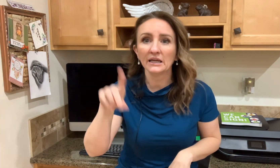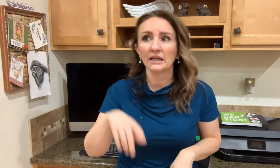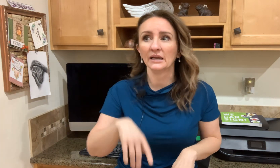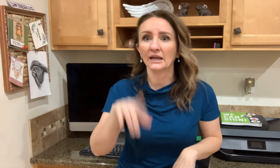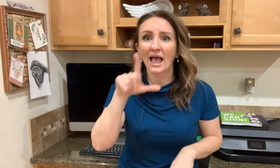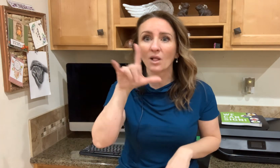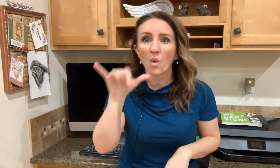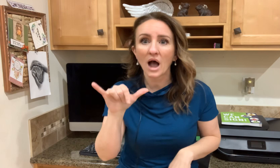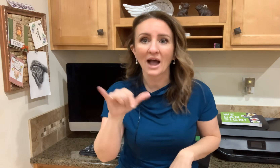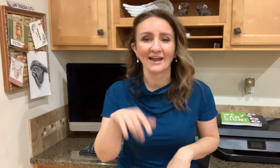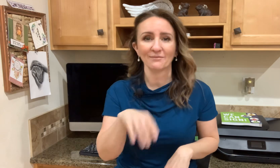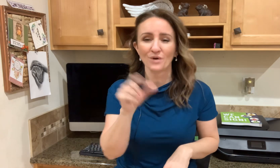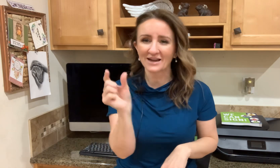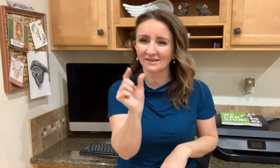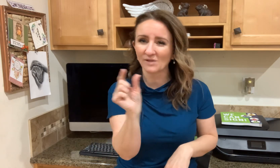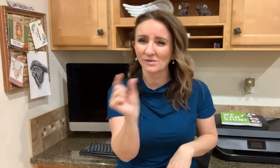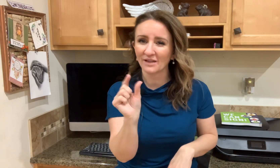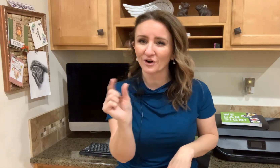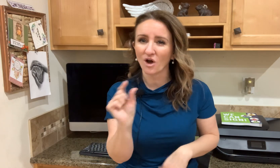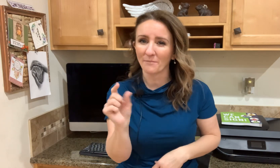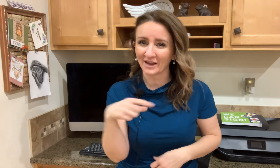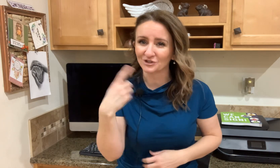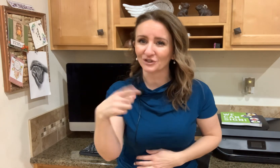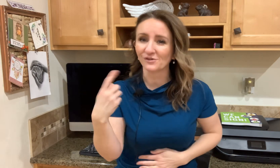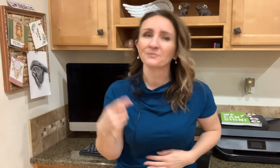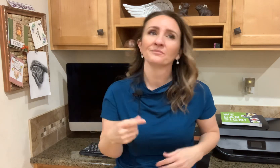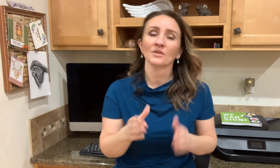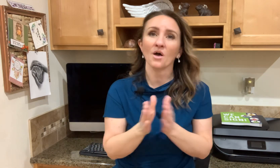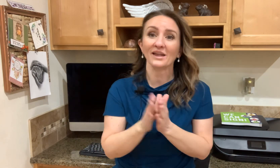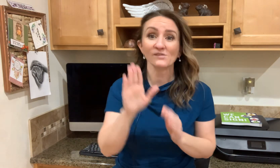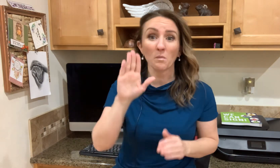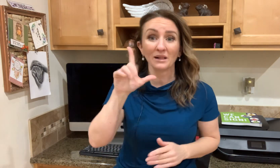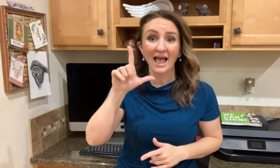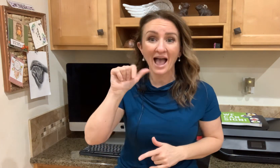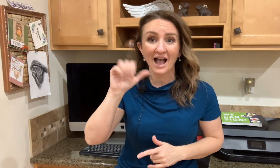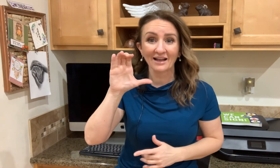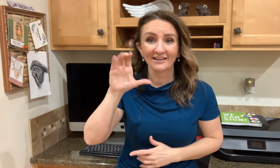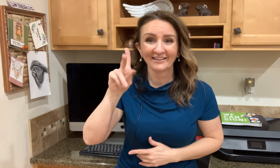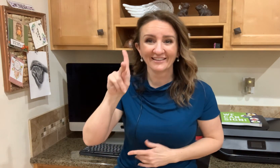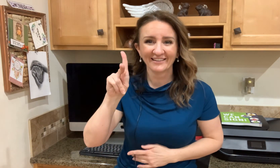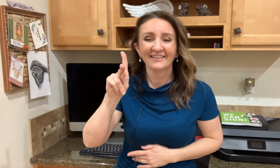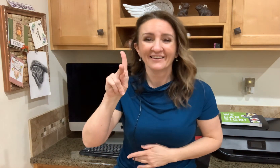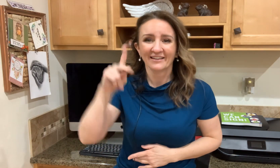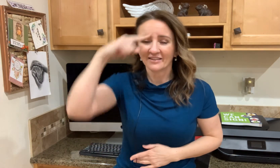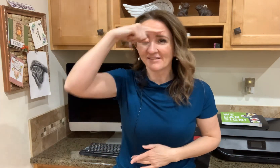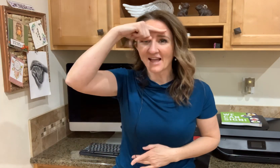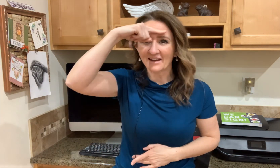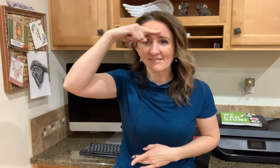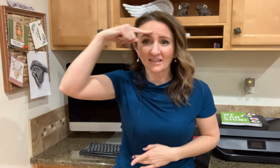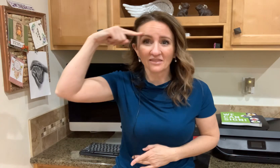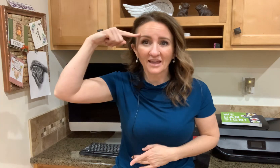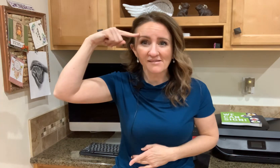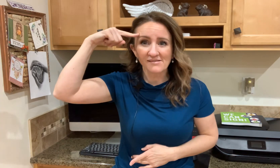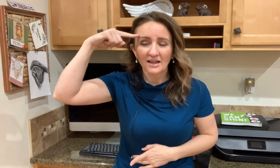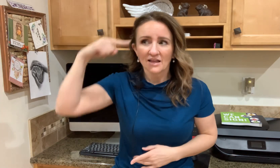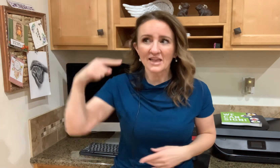So practice those letter combinations. Okay so black... the sign is like, think